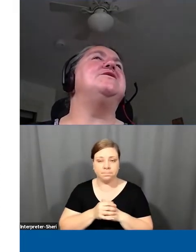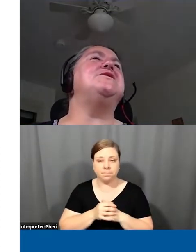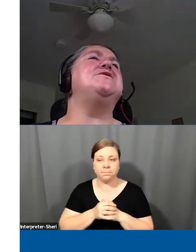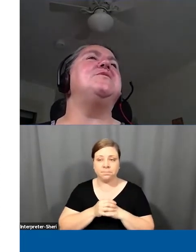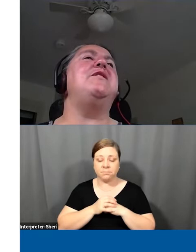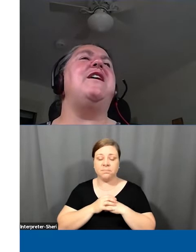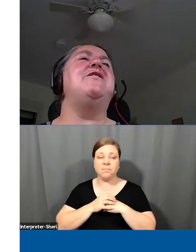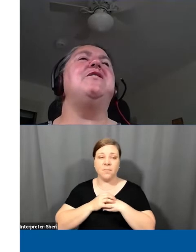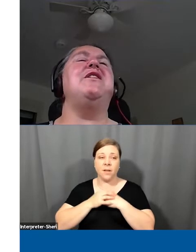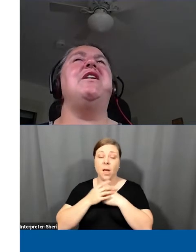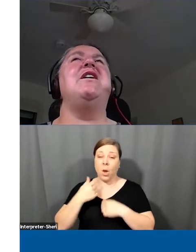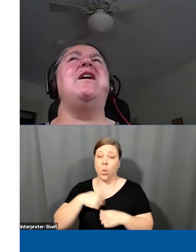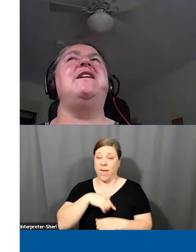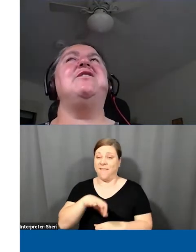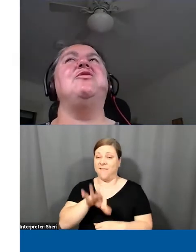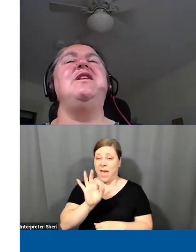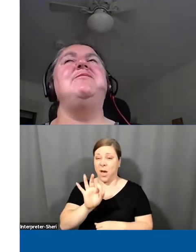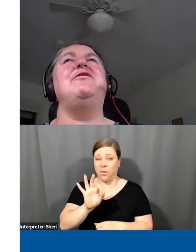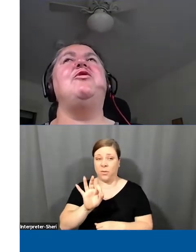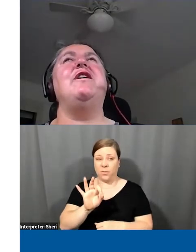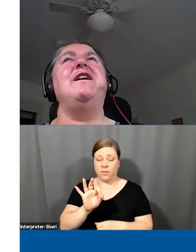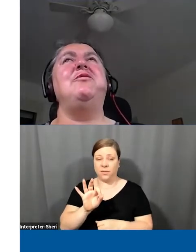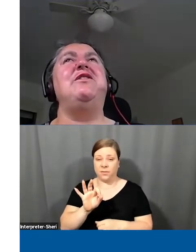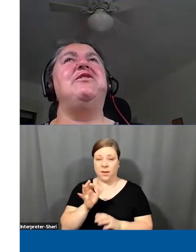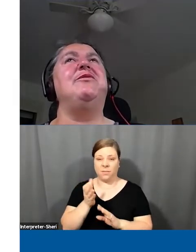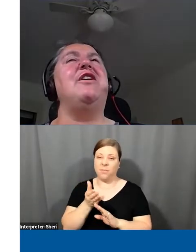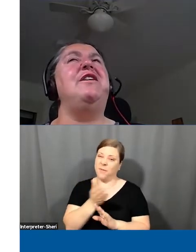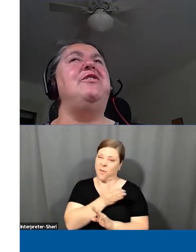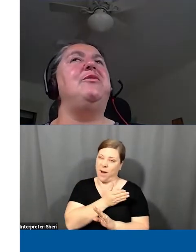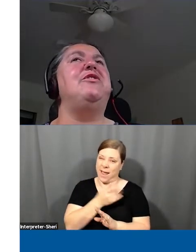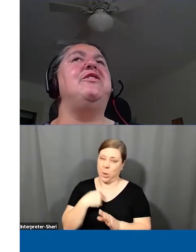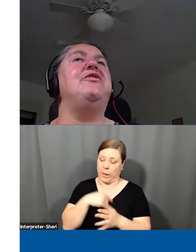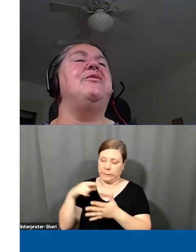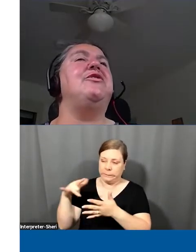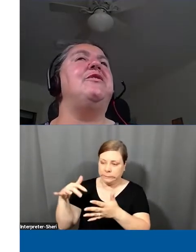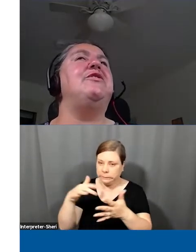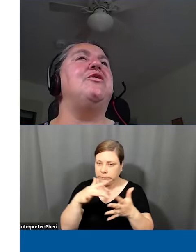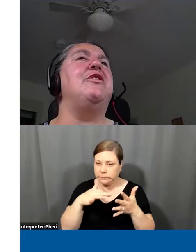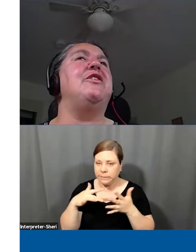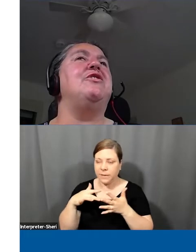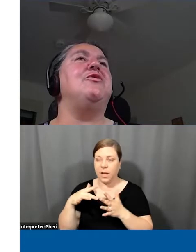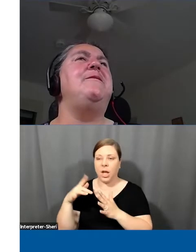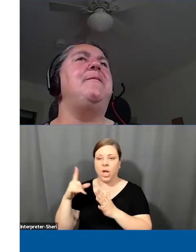So this is what we found out anecdotally beforehand. We did some studies. We sent out some surveys across the country.